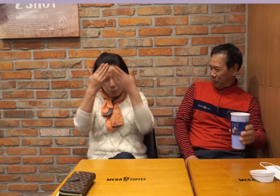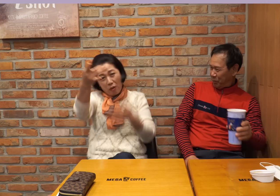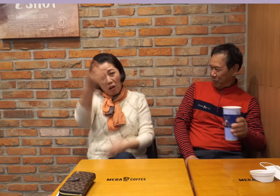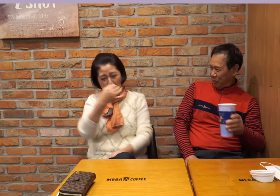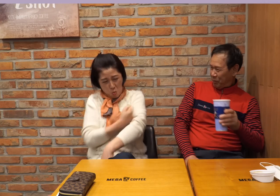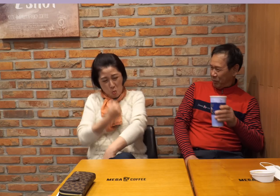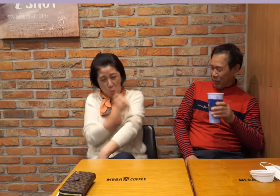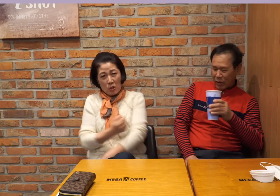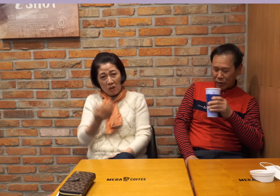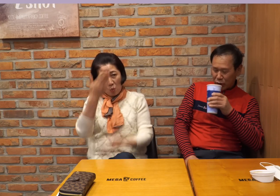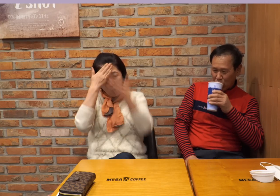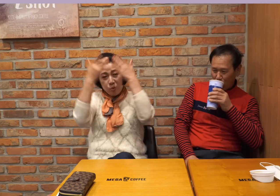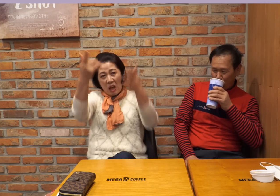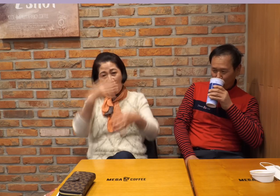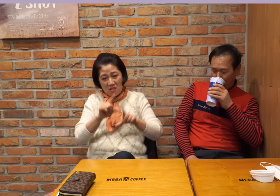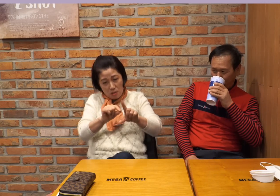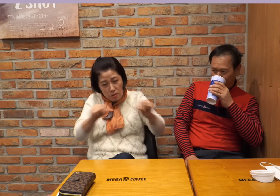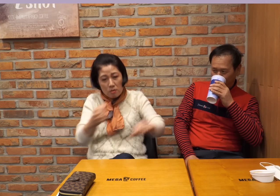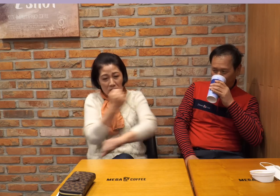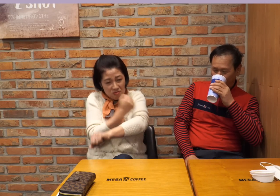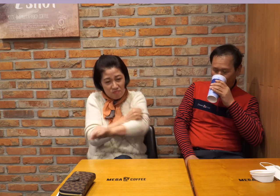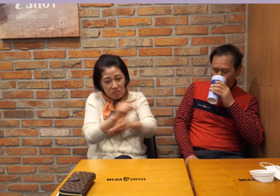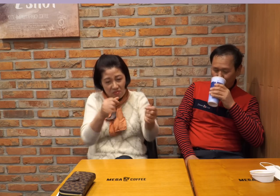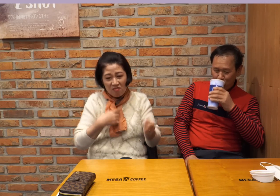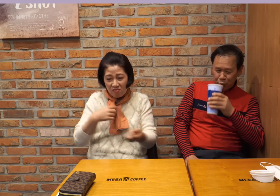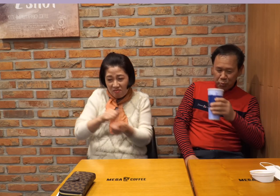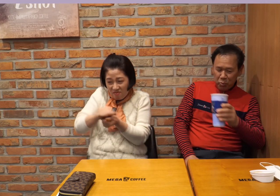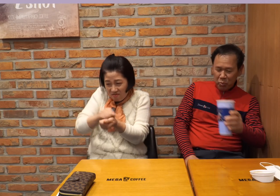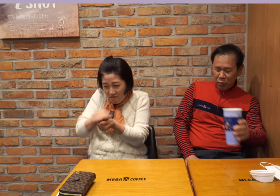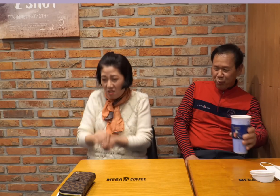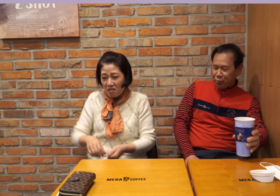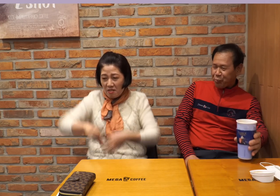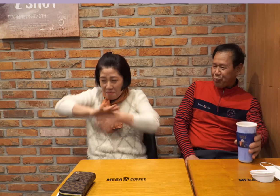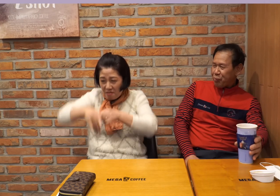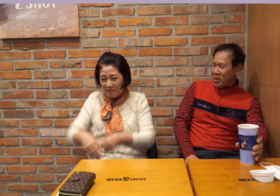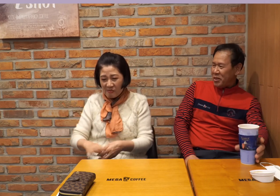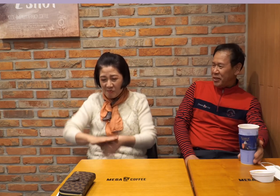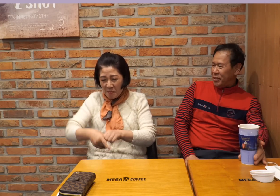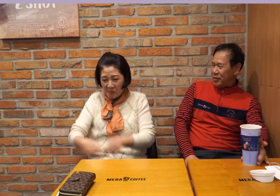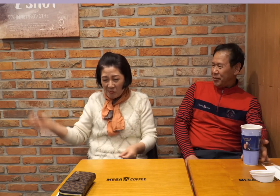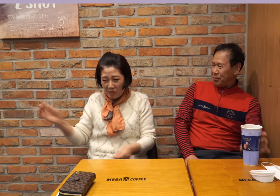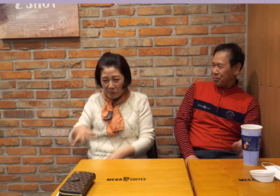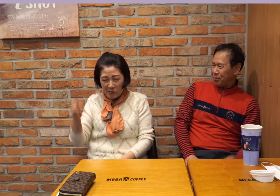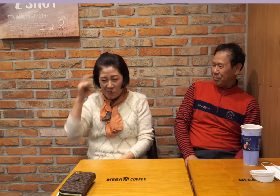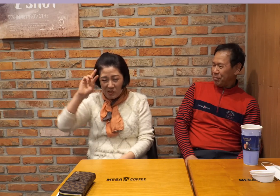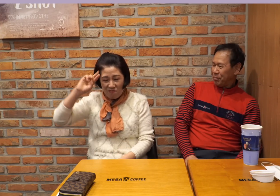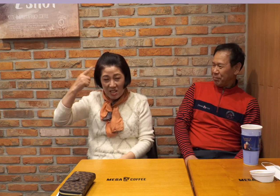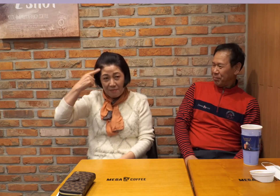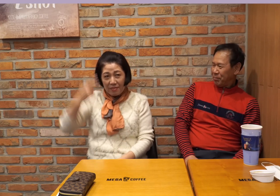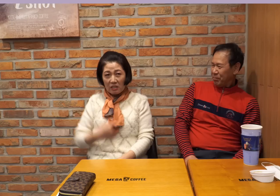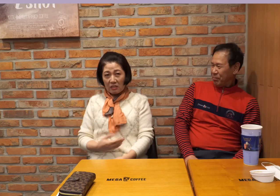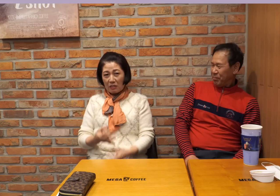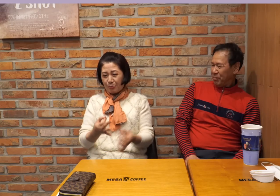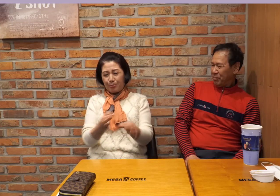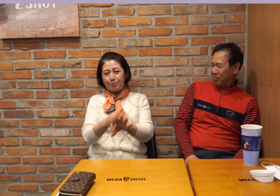They pranked me for free. My labor is free... Even while washing the dishes, I thought about just throwing a bowl and breaking it.